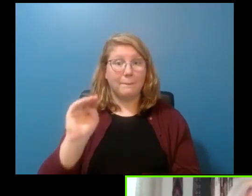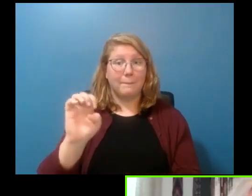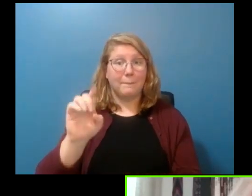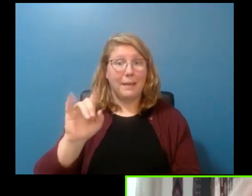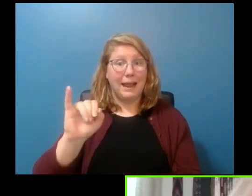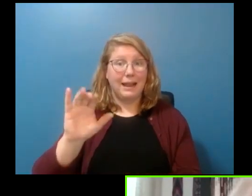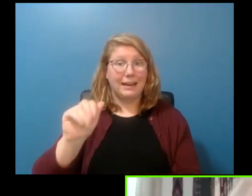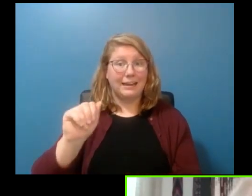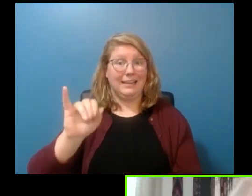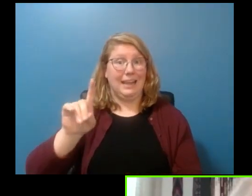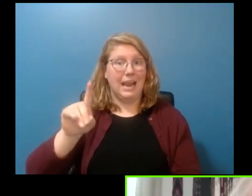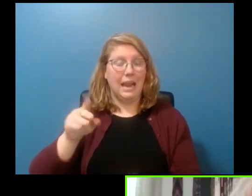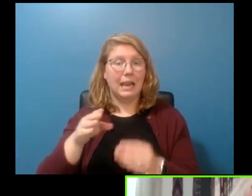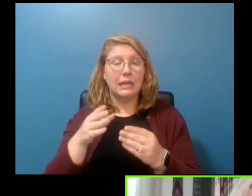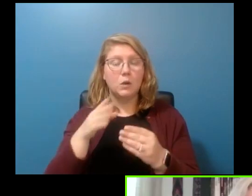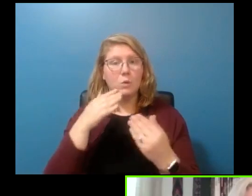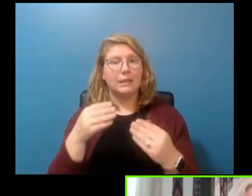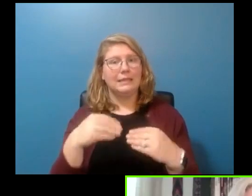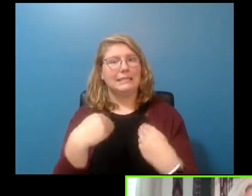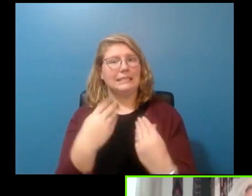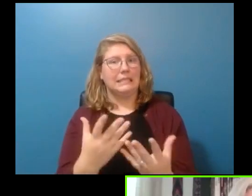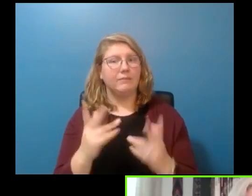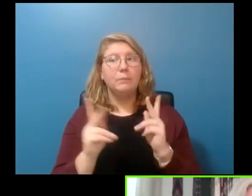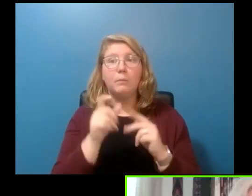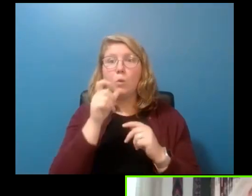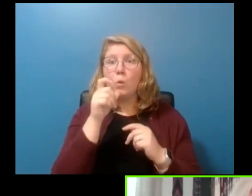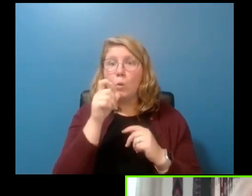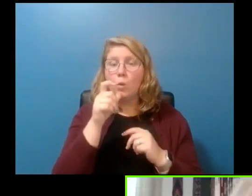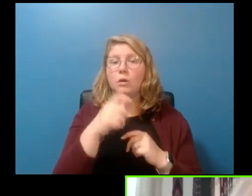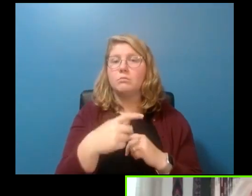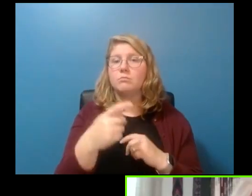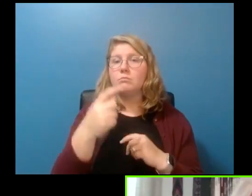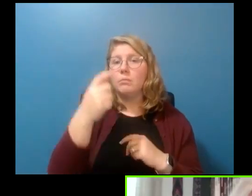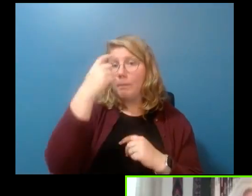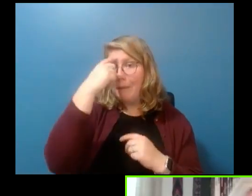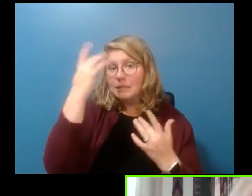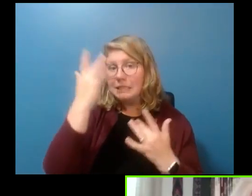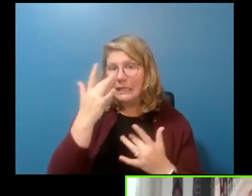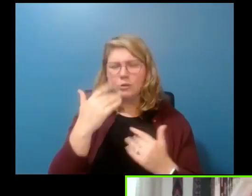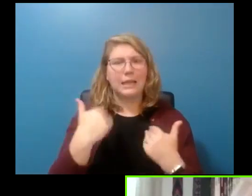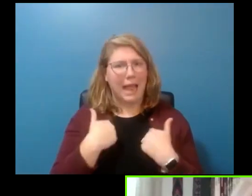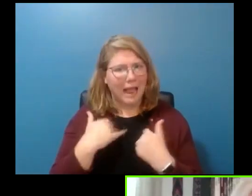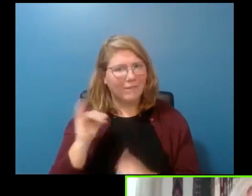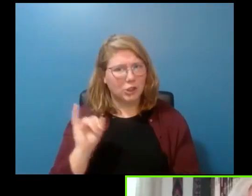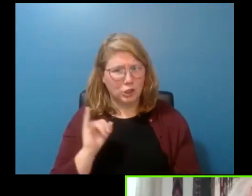overwhelmed with just the plethora of information that you have just shared. Because you